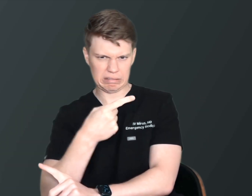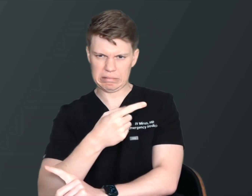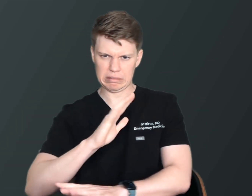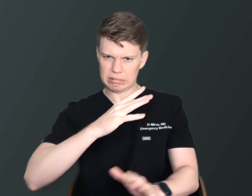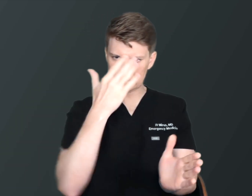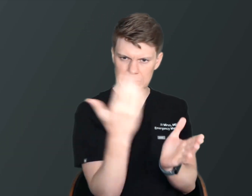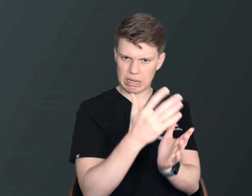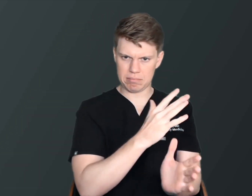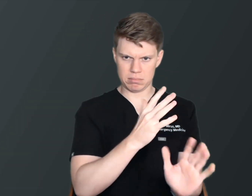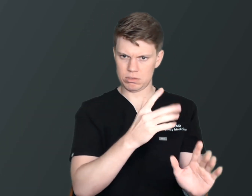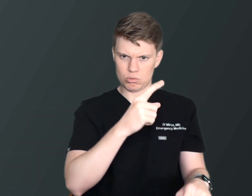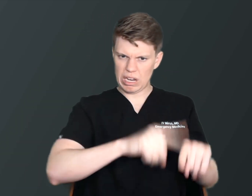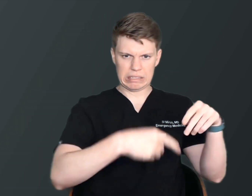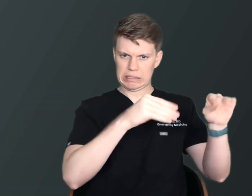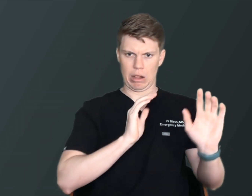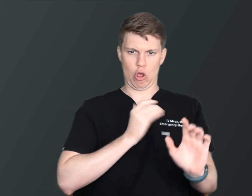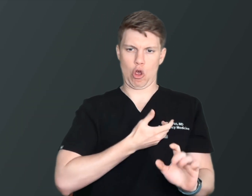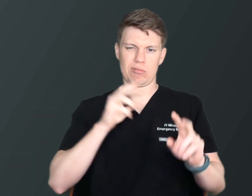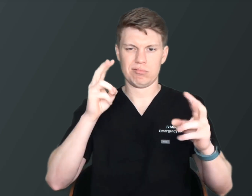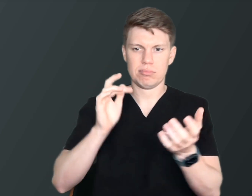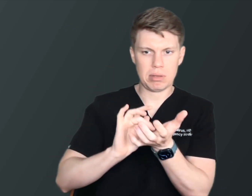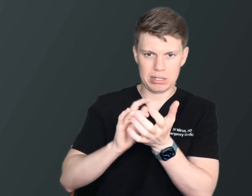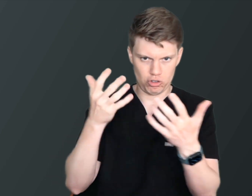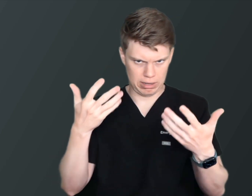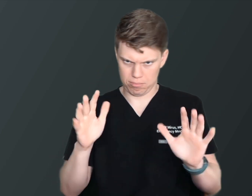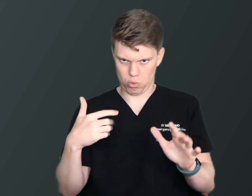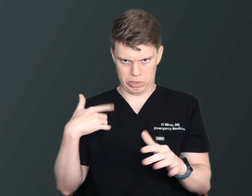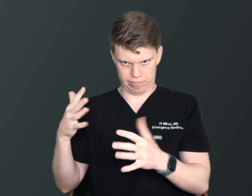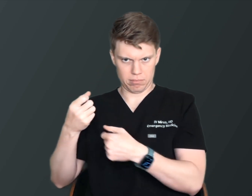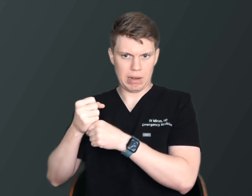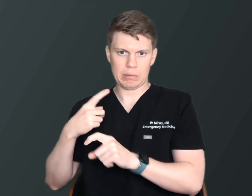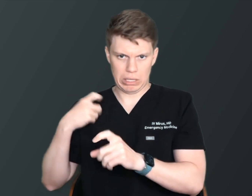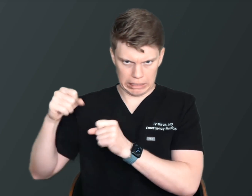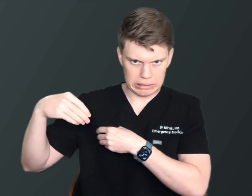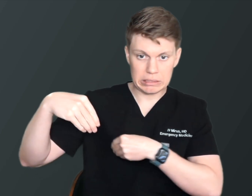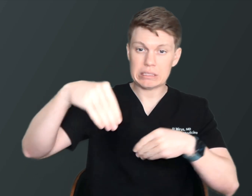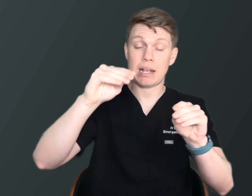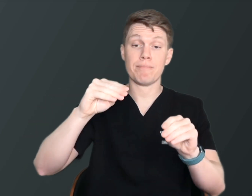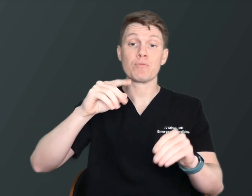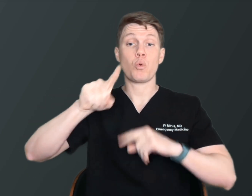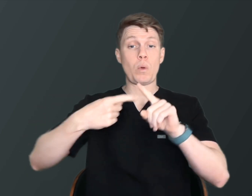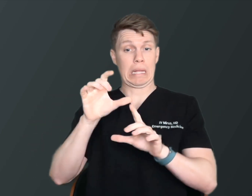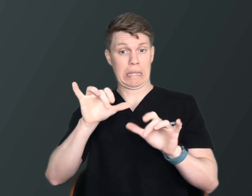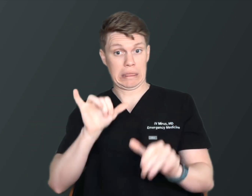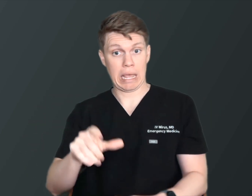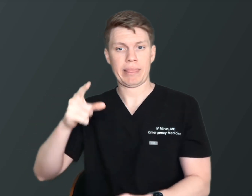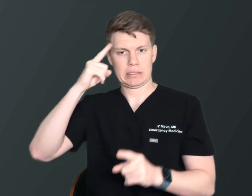they have to stop because they have the supply. When they did that,